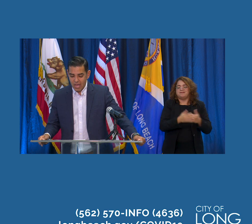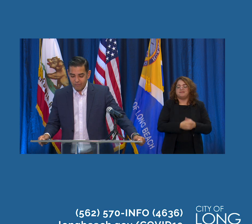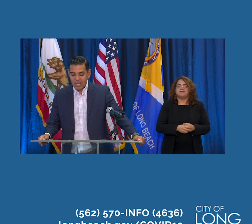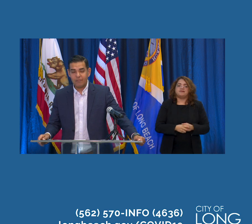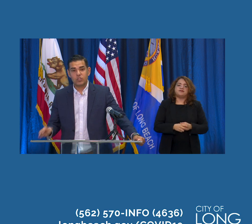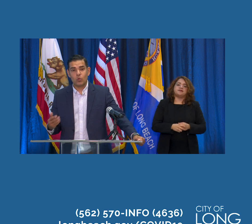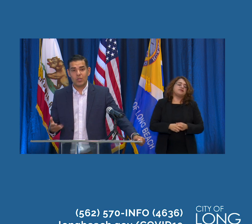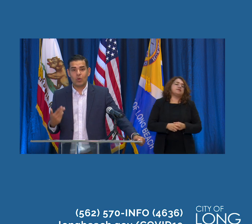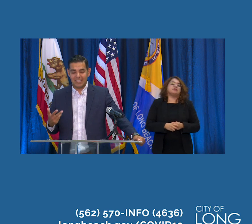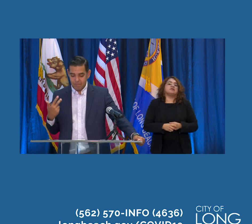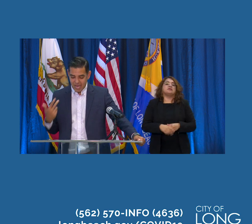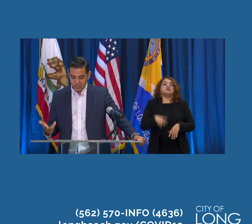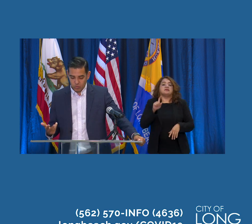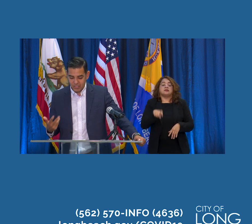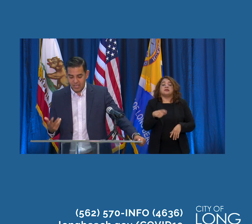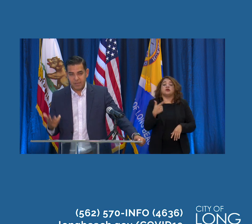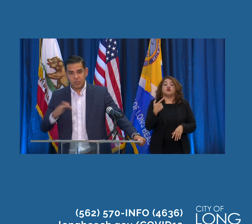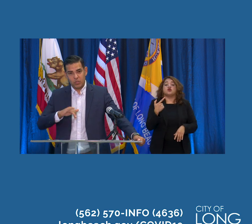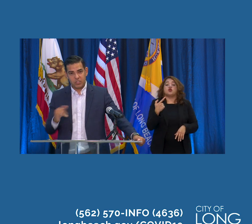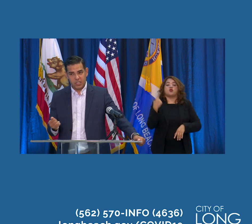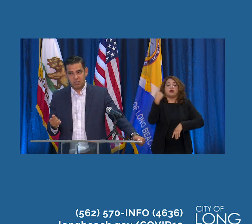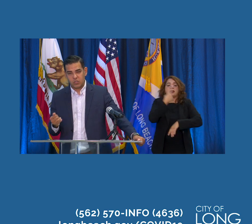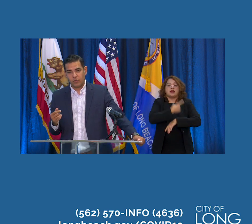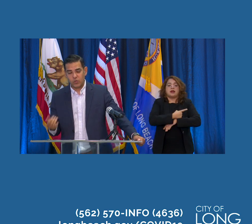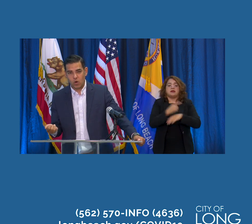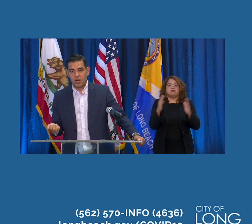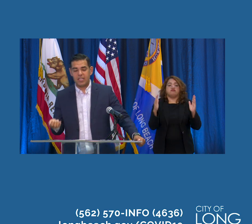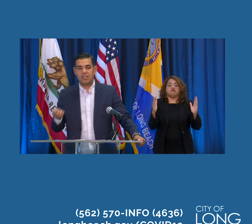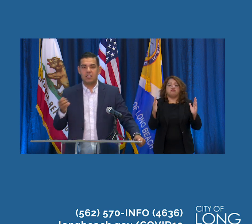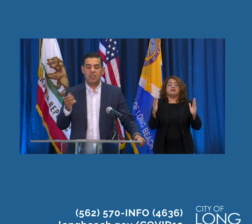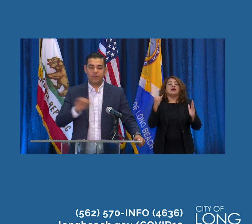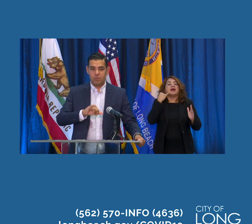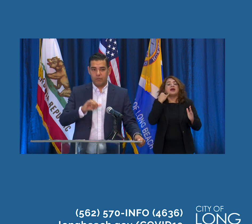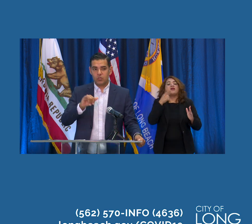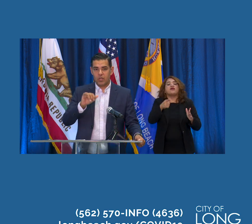You have to have a 21 day mandatory time between the tiers so if you are in, if you move to